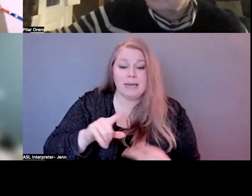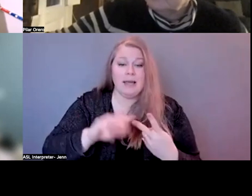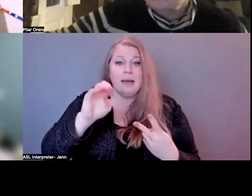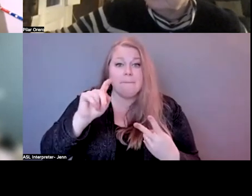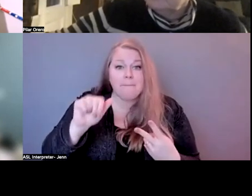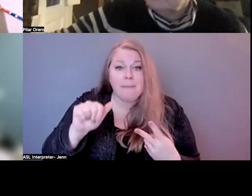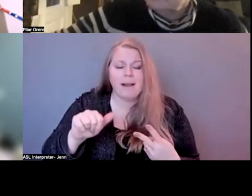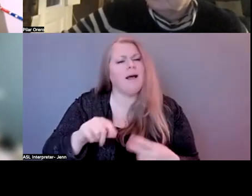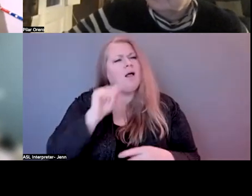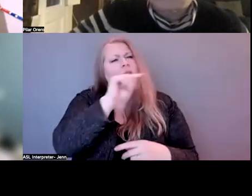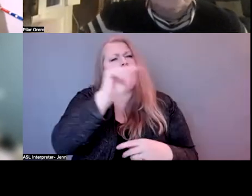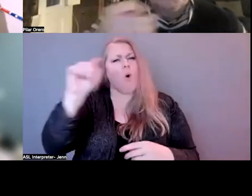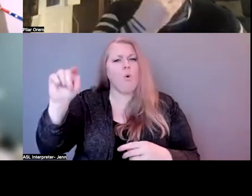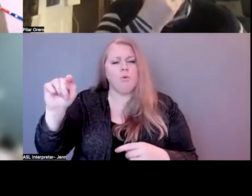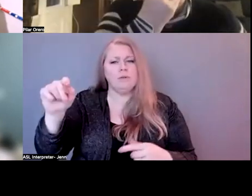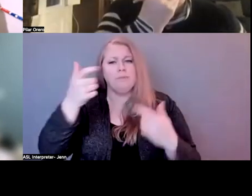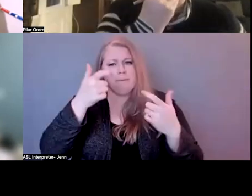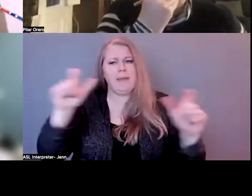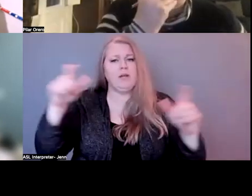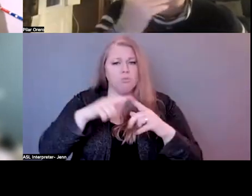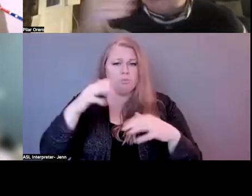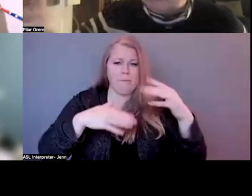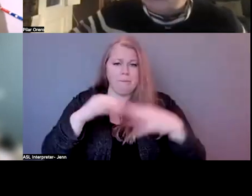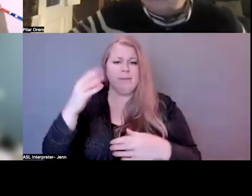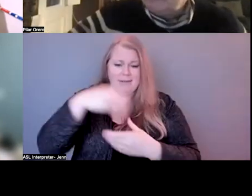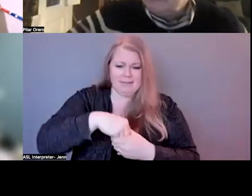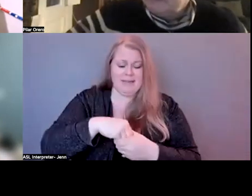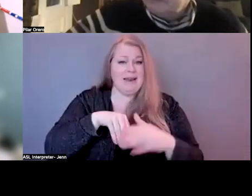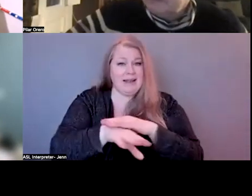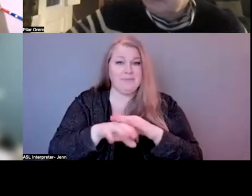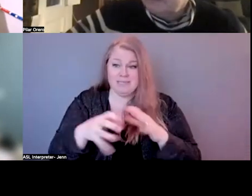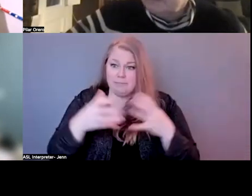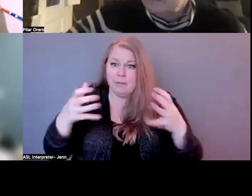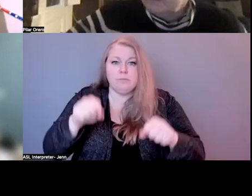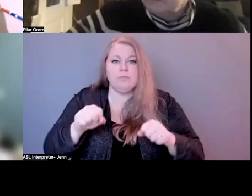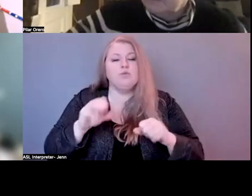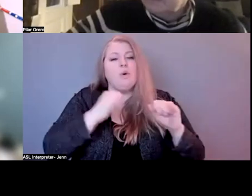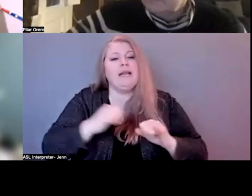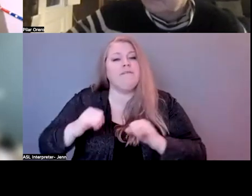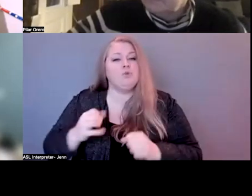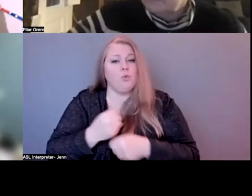Other folks to build in accessibility as much as possible so that individual creators don't